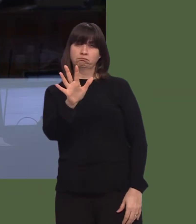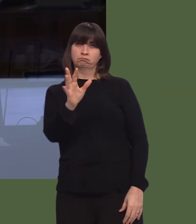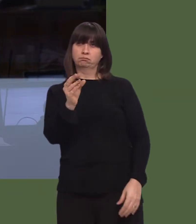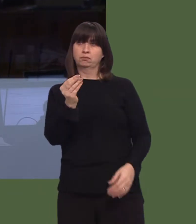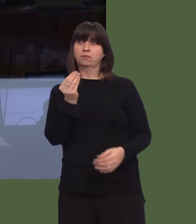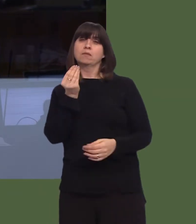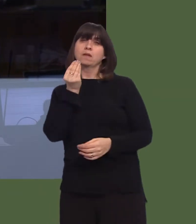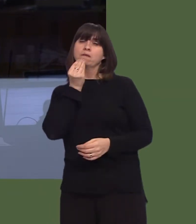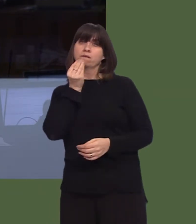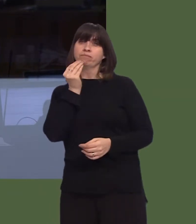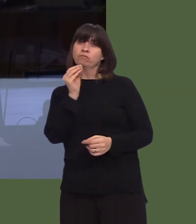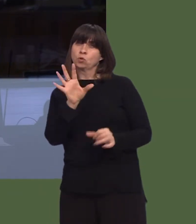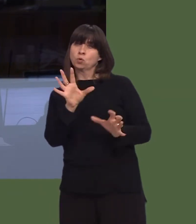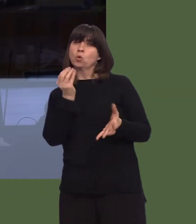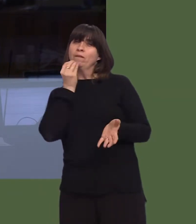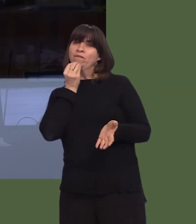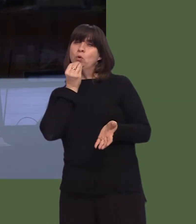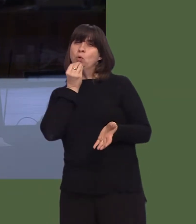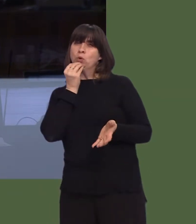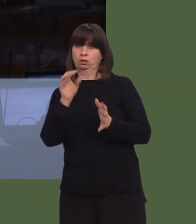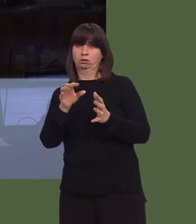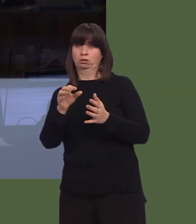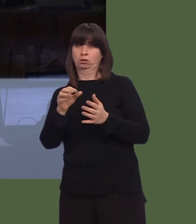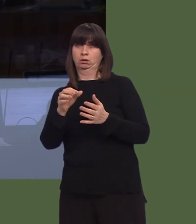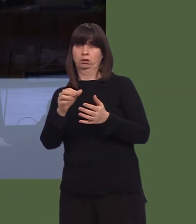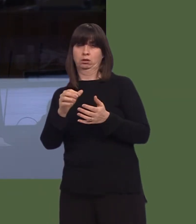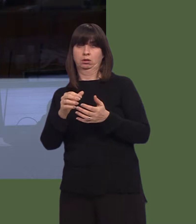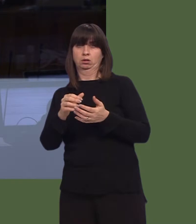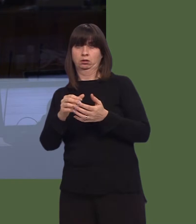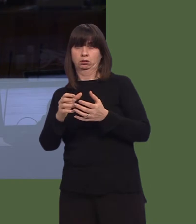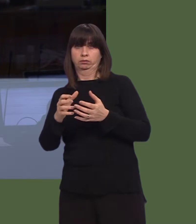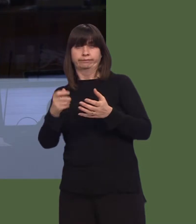insecurity problem in the UK and, indeed, in other countries, but it seems to me, looking